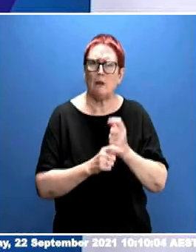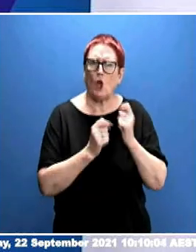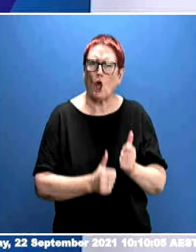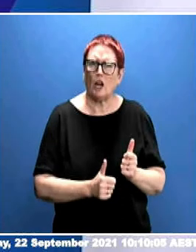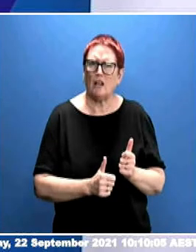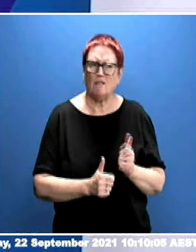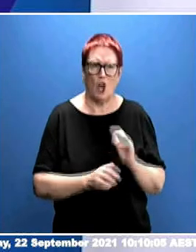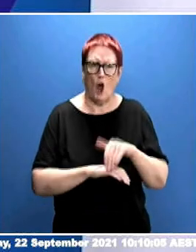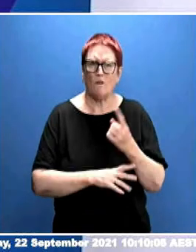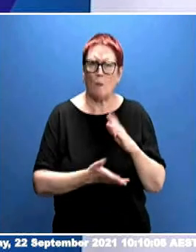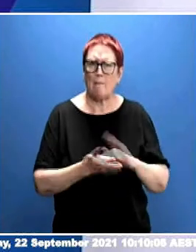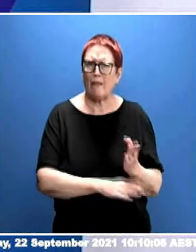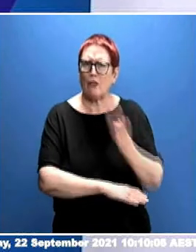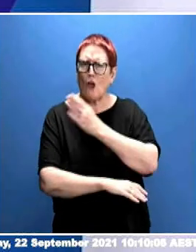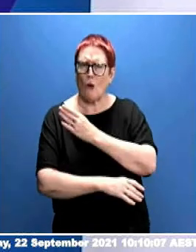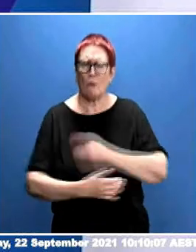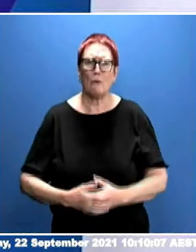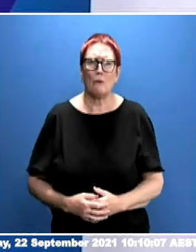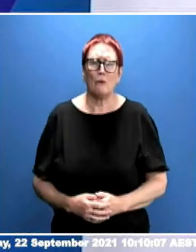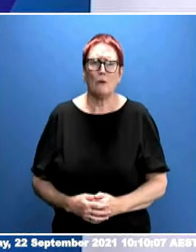Perhaps now is not the time to discuss the timing of them prior to any